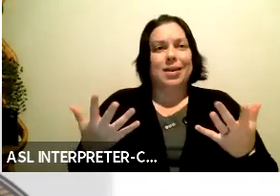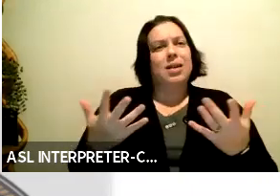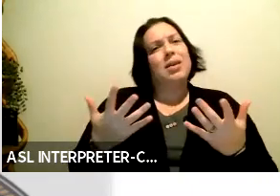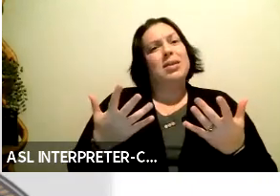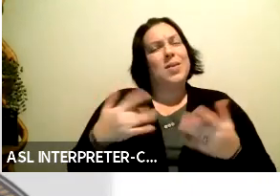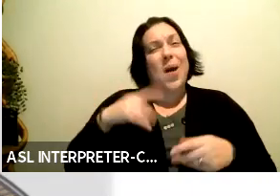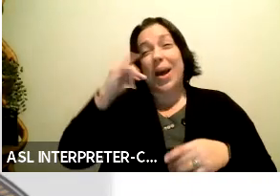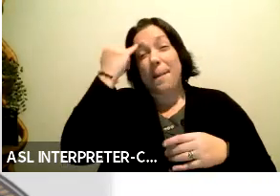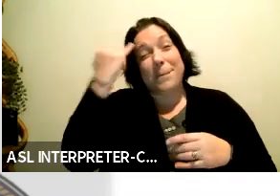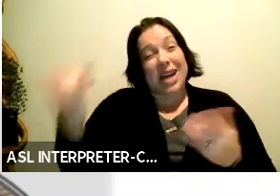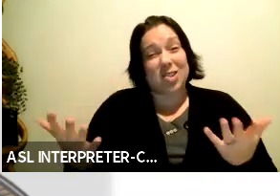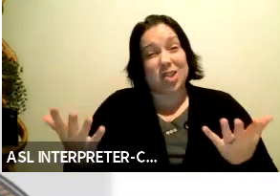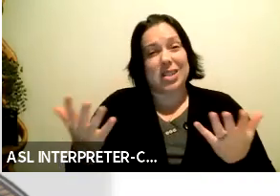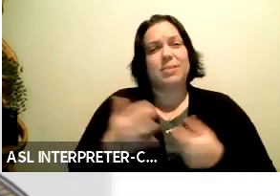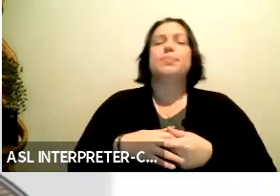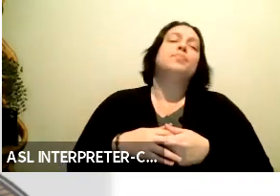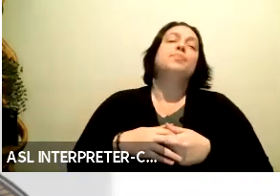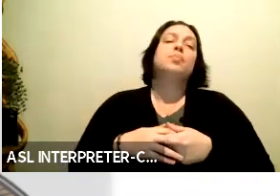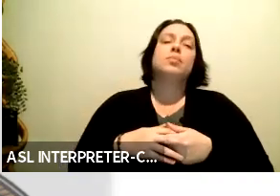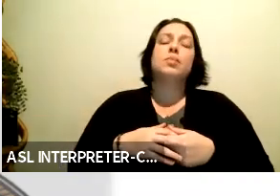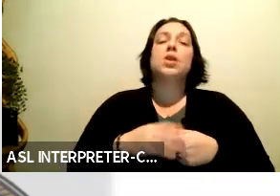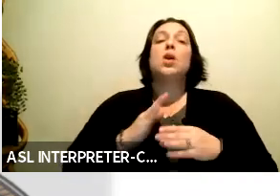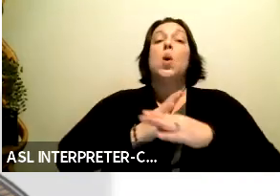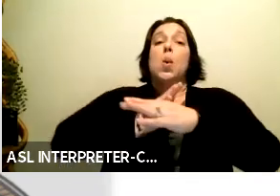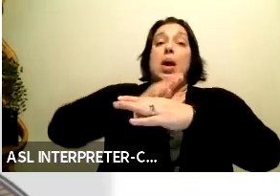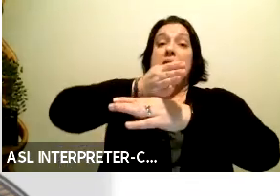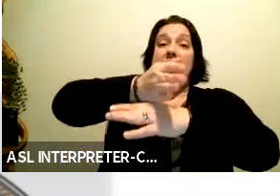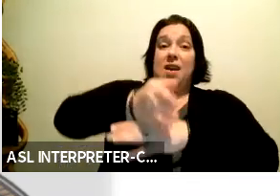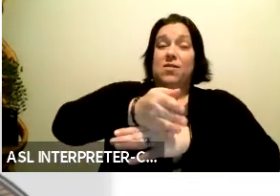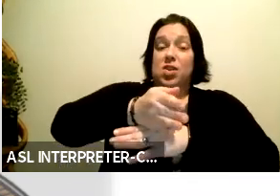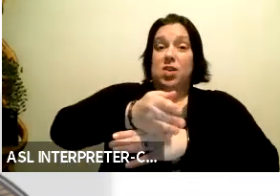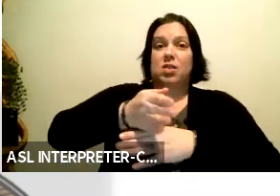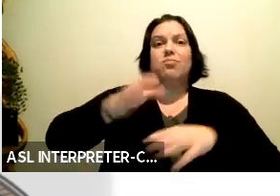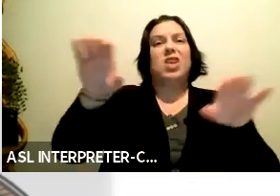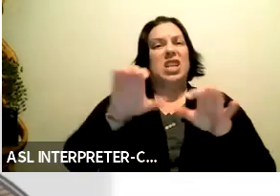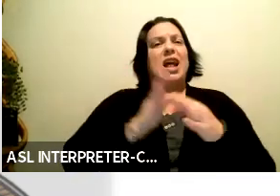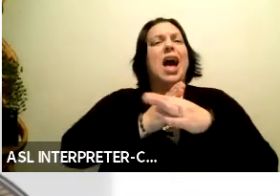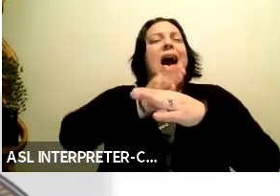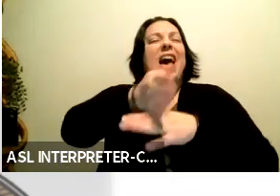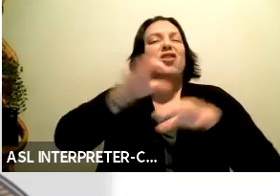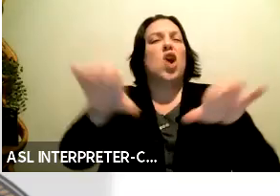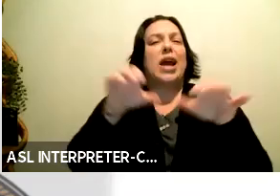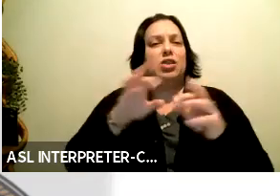from there we did an after action report, and they did a findings. They found some findings and they